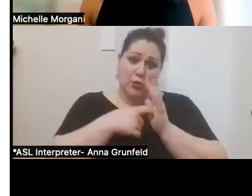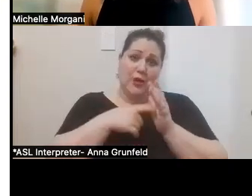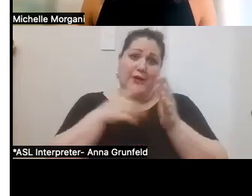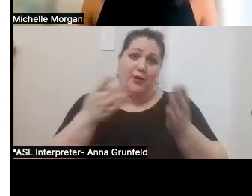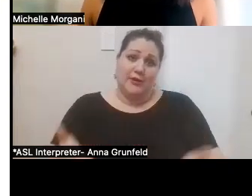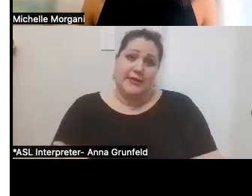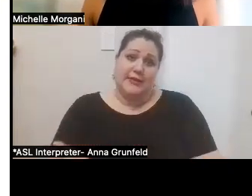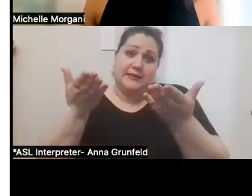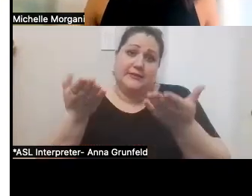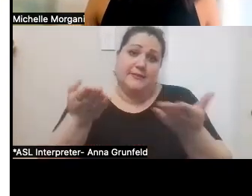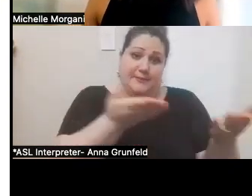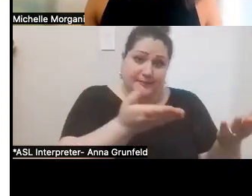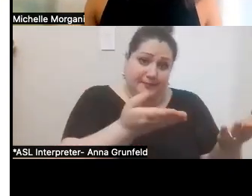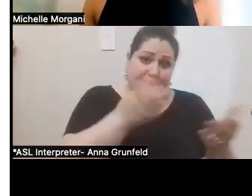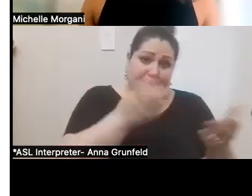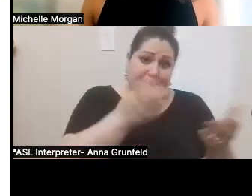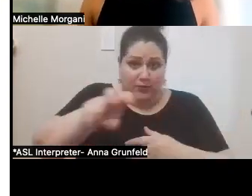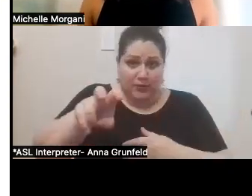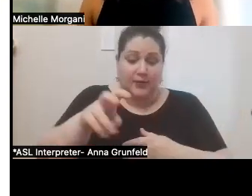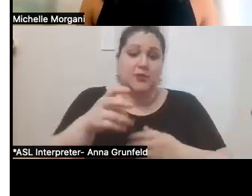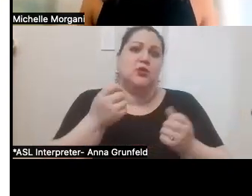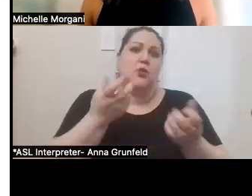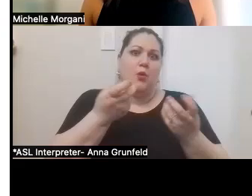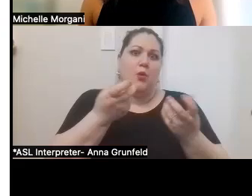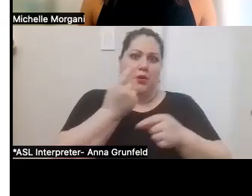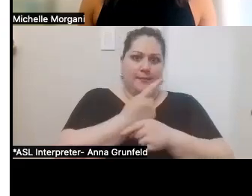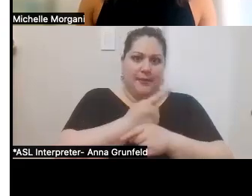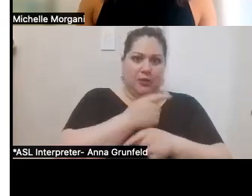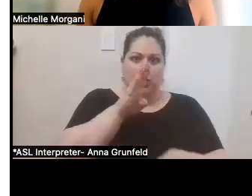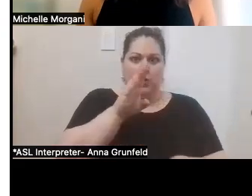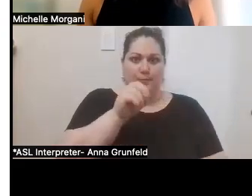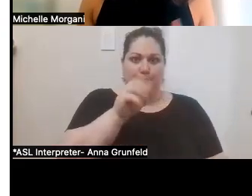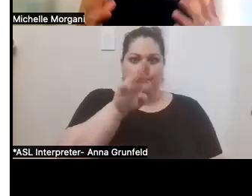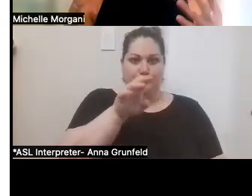Bobby is either assisted so that there was always a two person assist or even